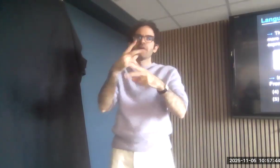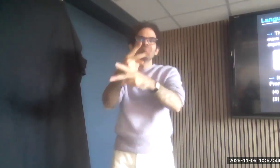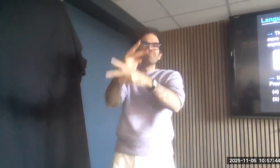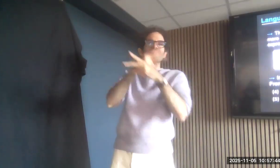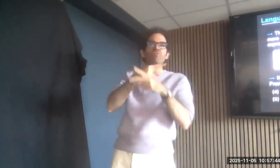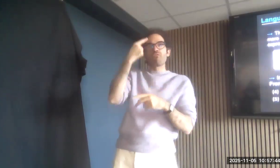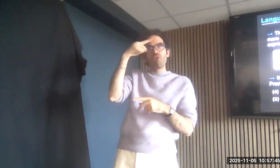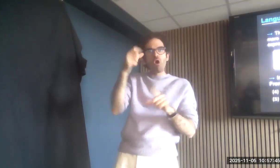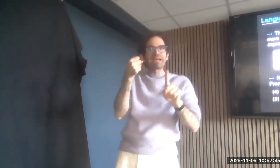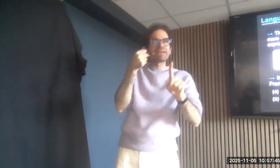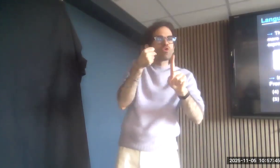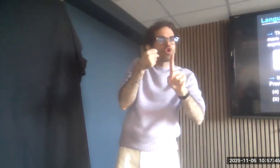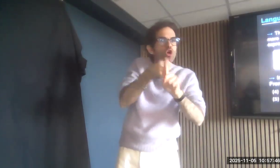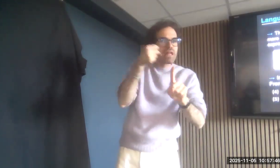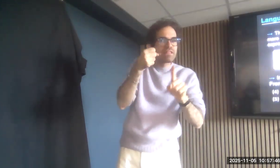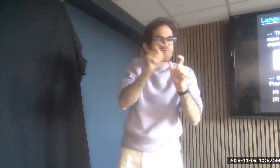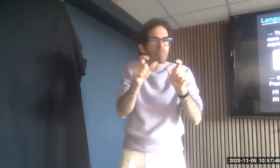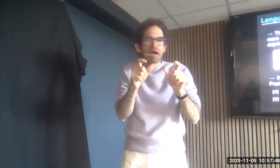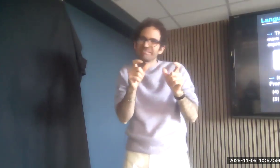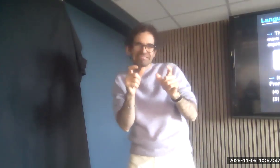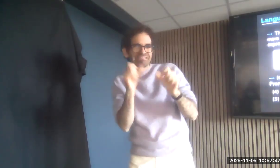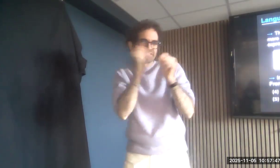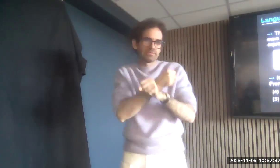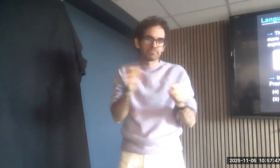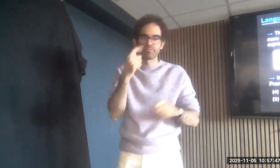And therefore, would not be used